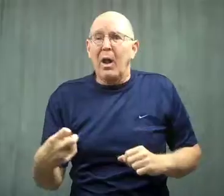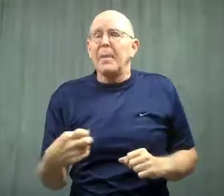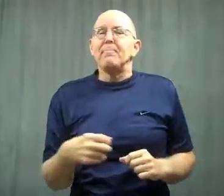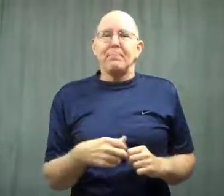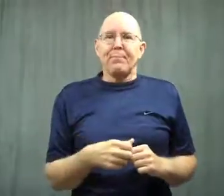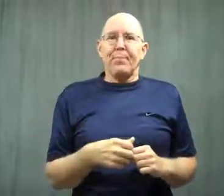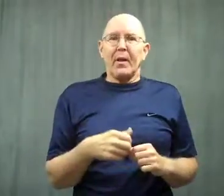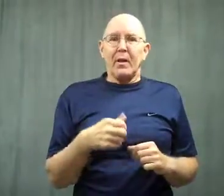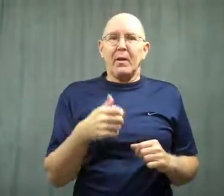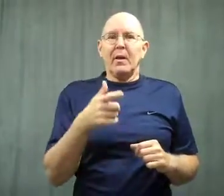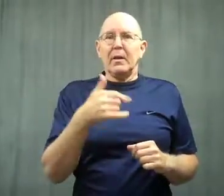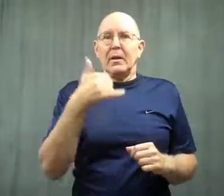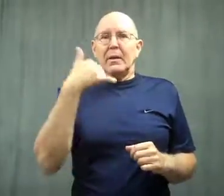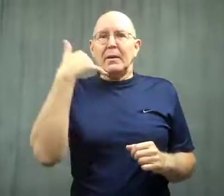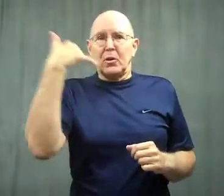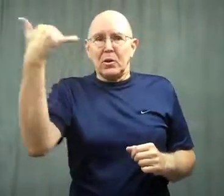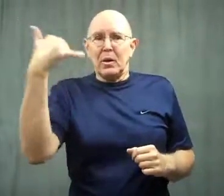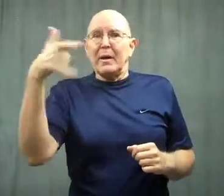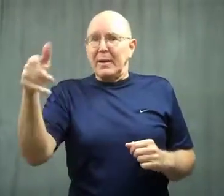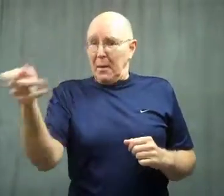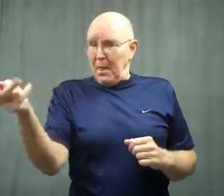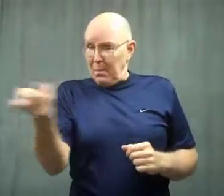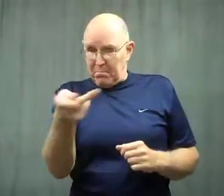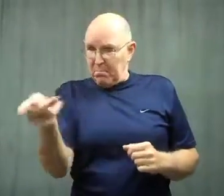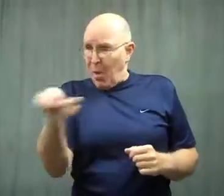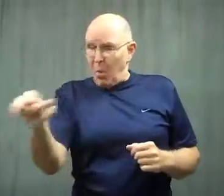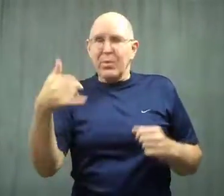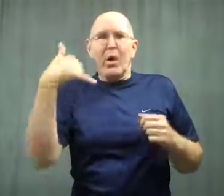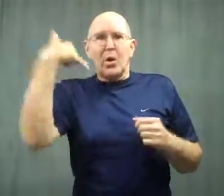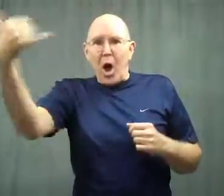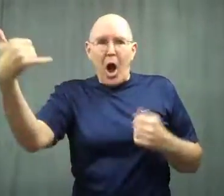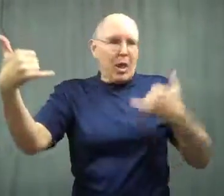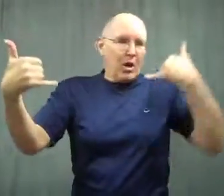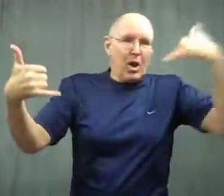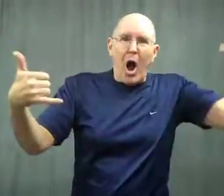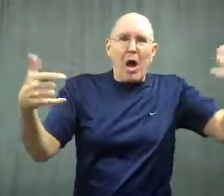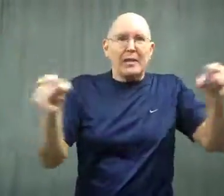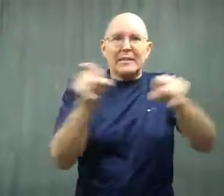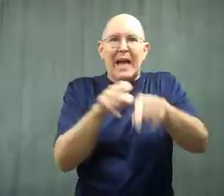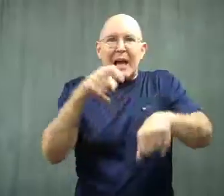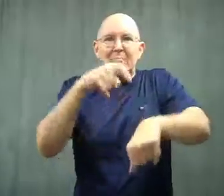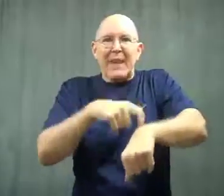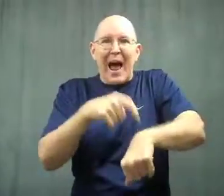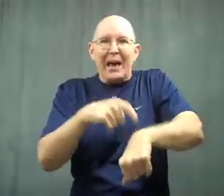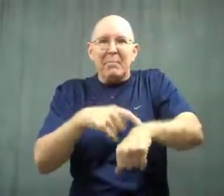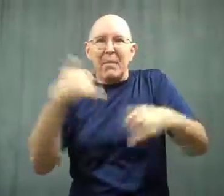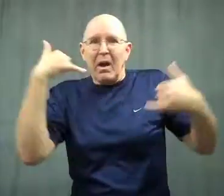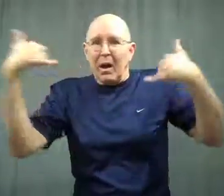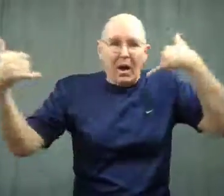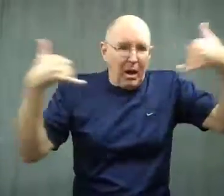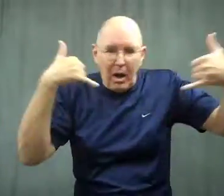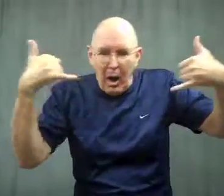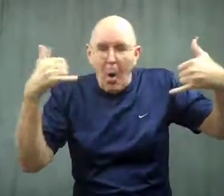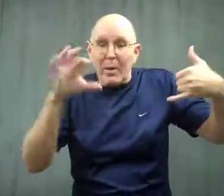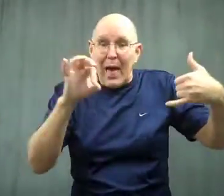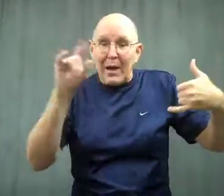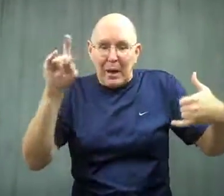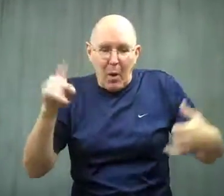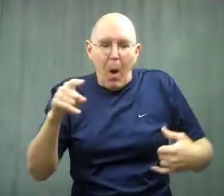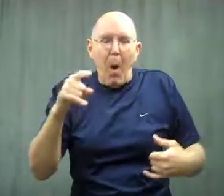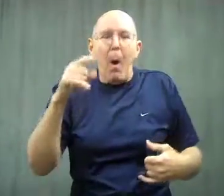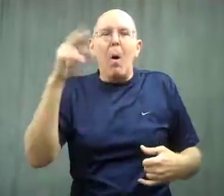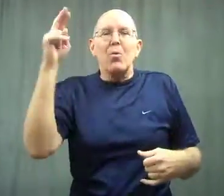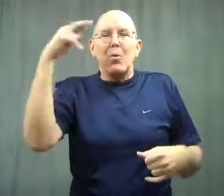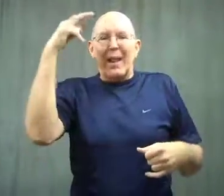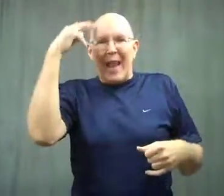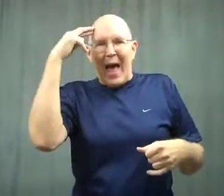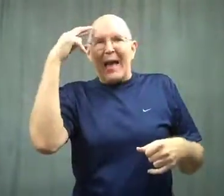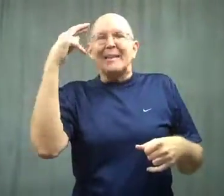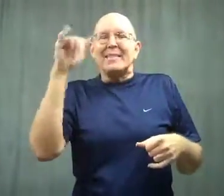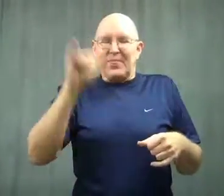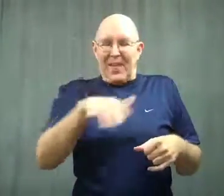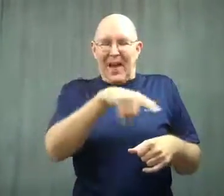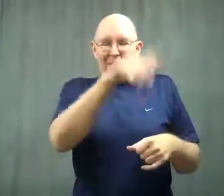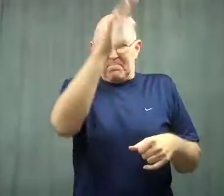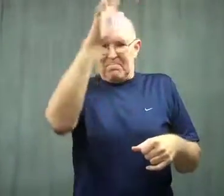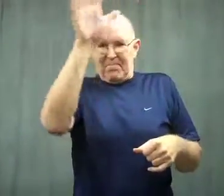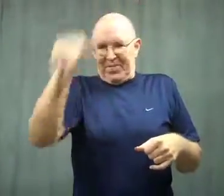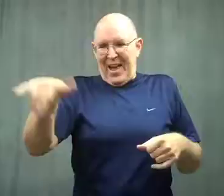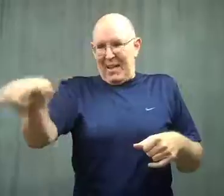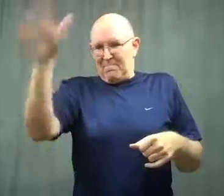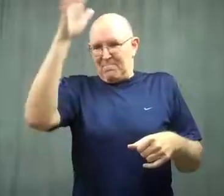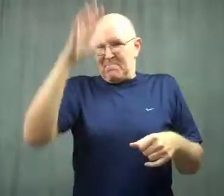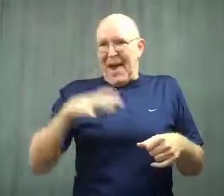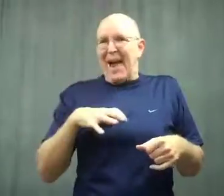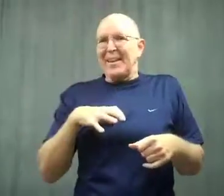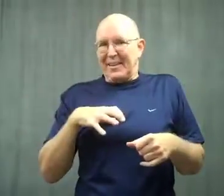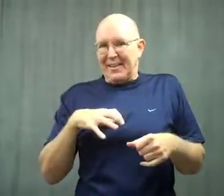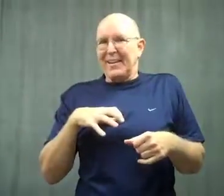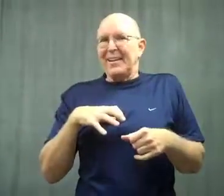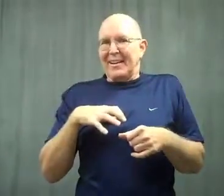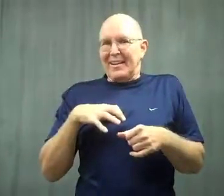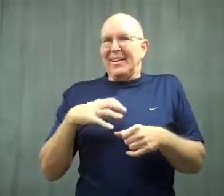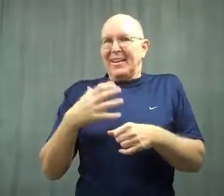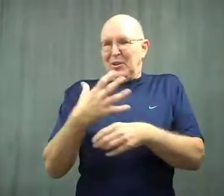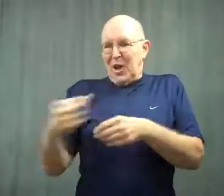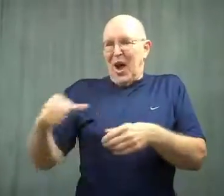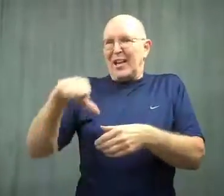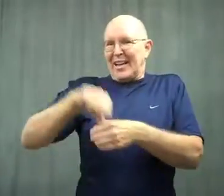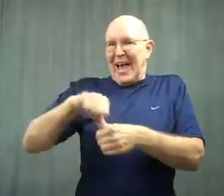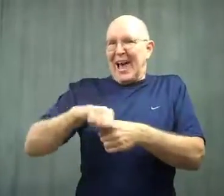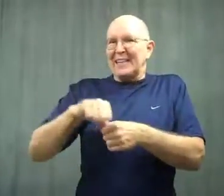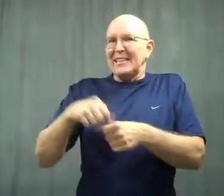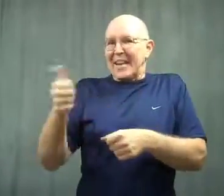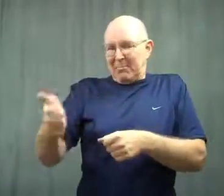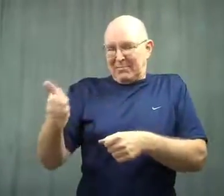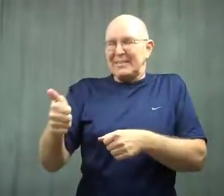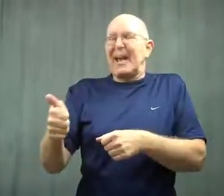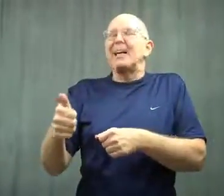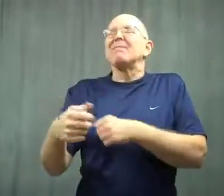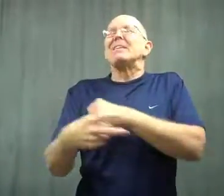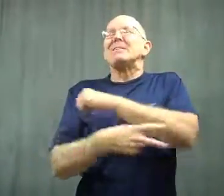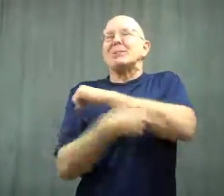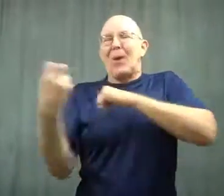Both calls came in at the same time, and the 911 operators realized